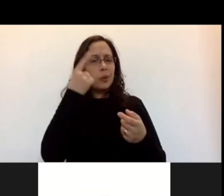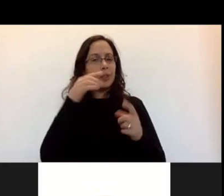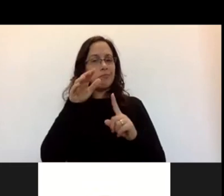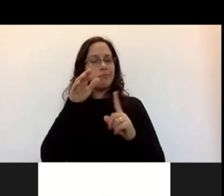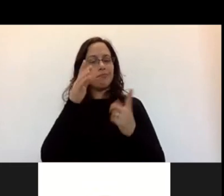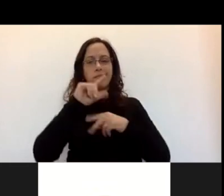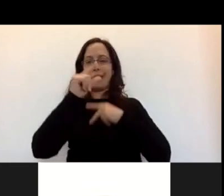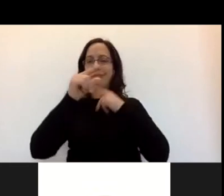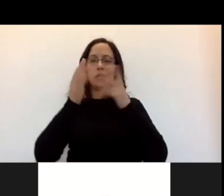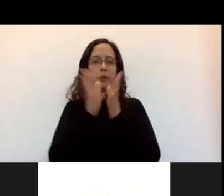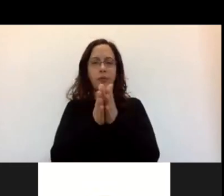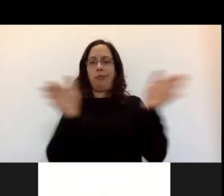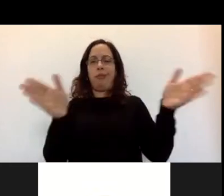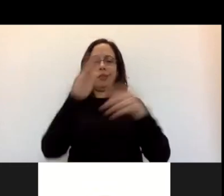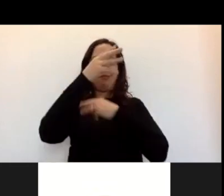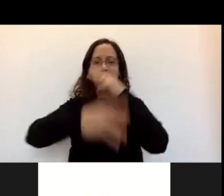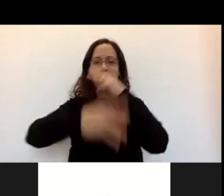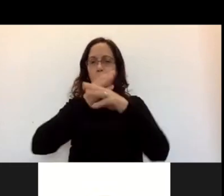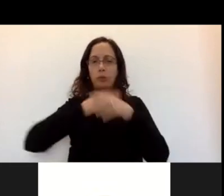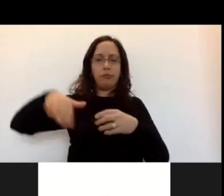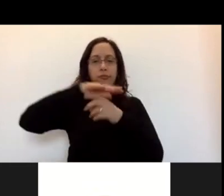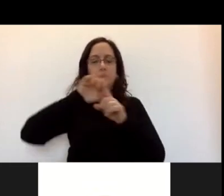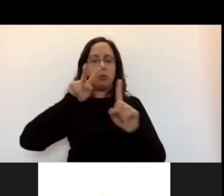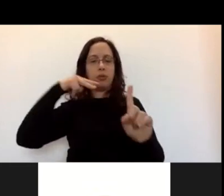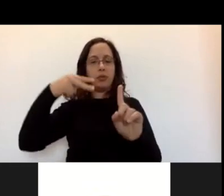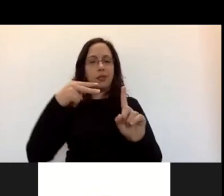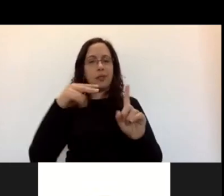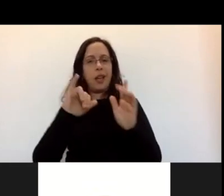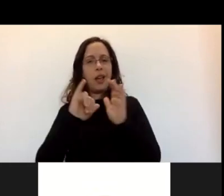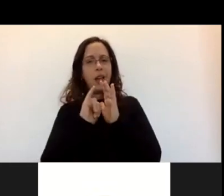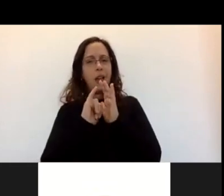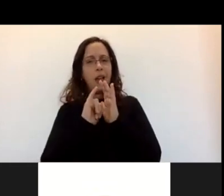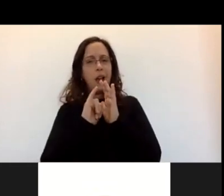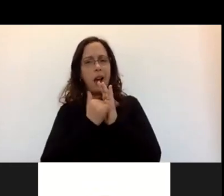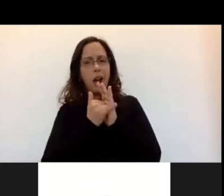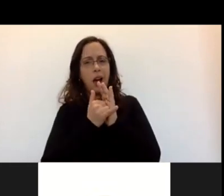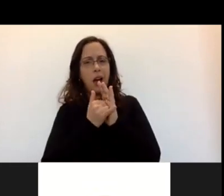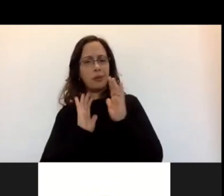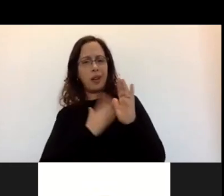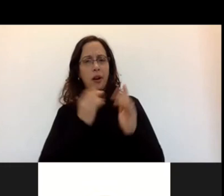global connections what does that bring to this to you know to our understanding of mass violence?